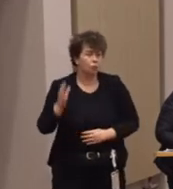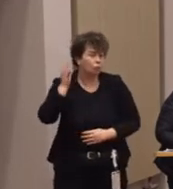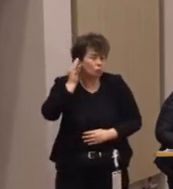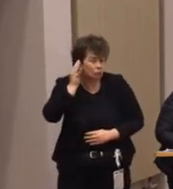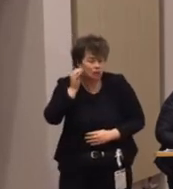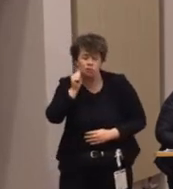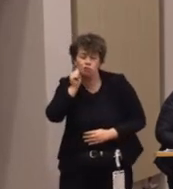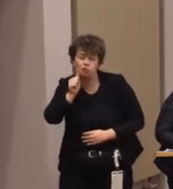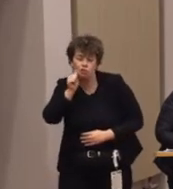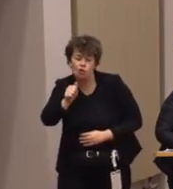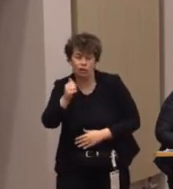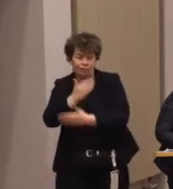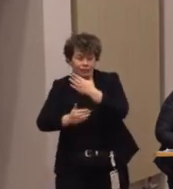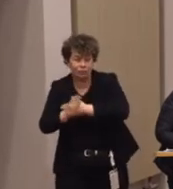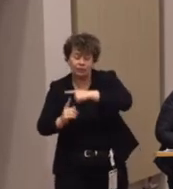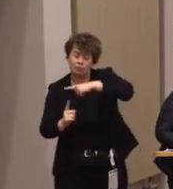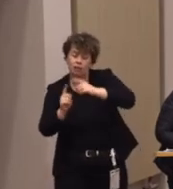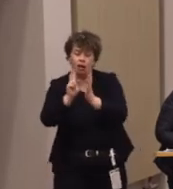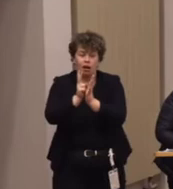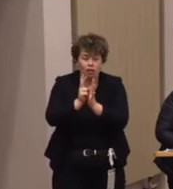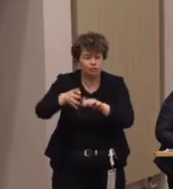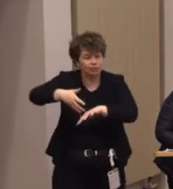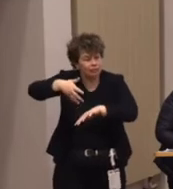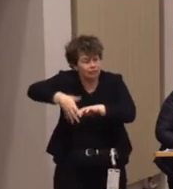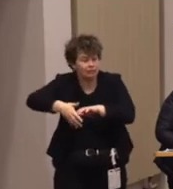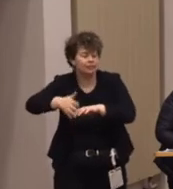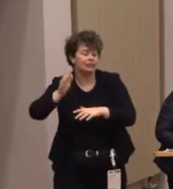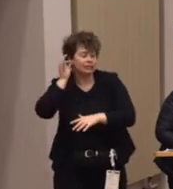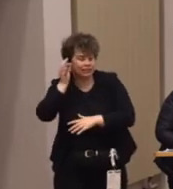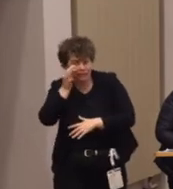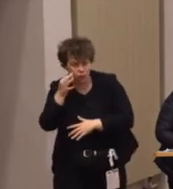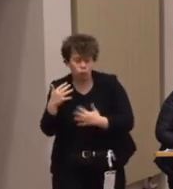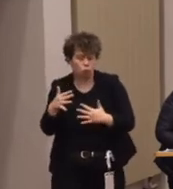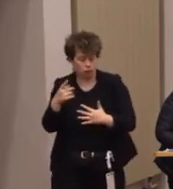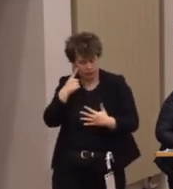with disabilities and how they are subject today violence that are perpetrated against